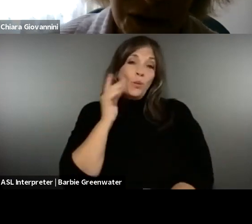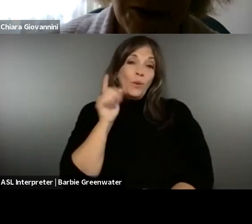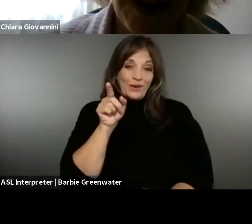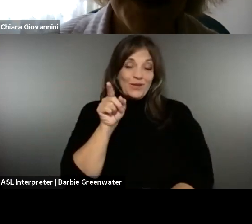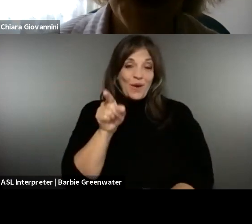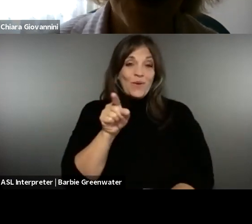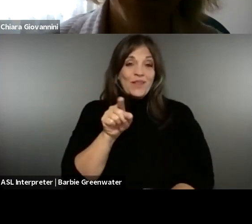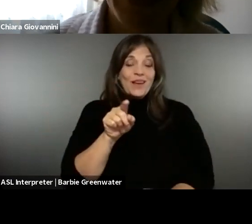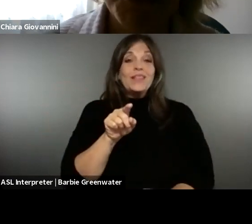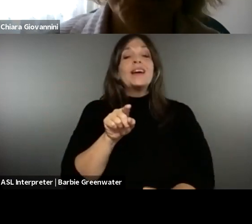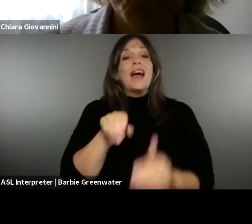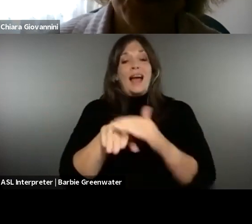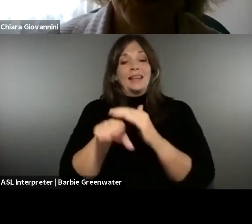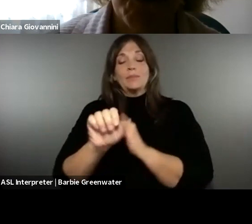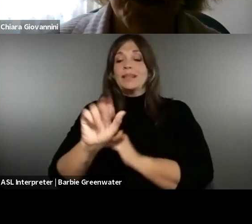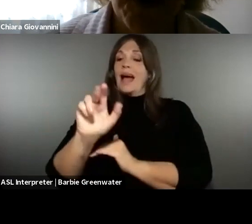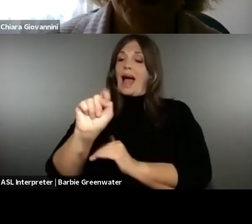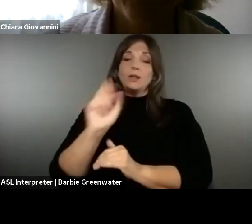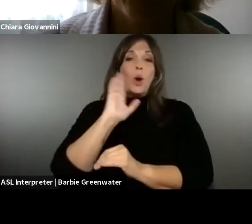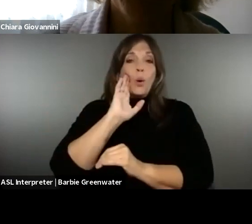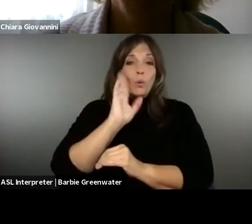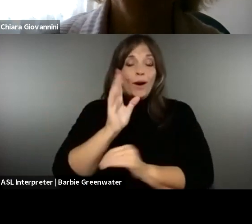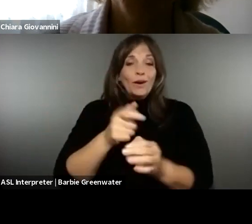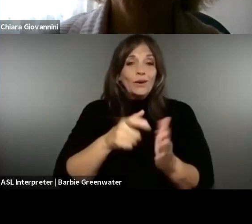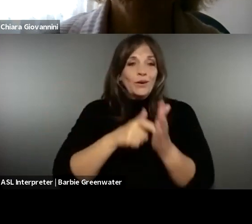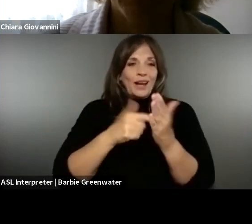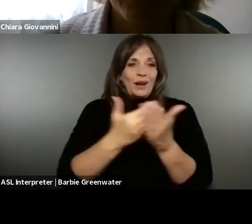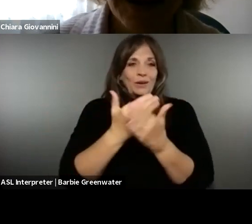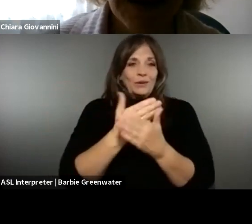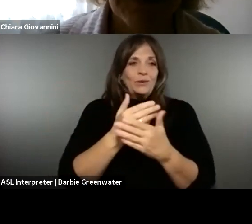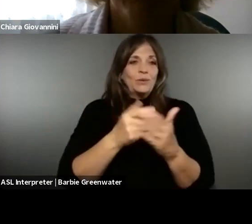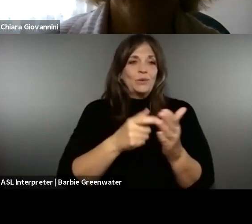ers, et cetera, et cetera. But we know that the accessibility